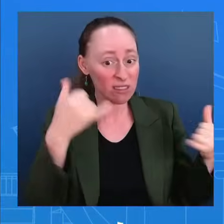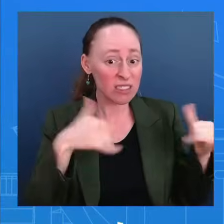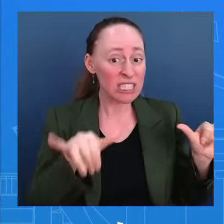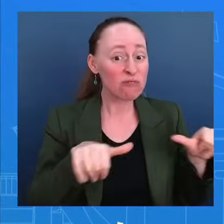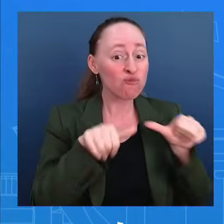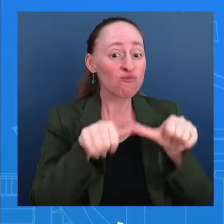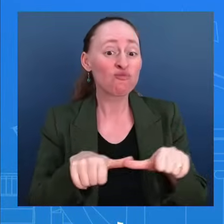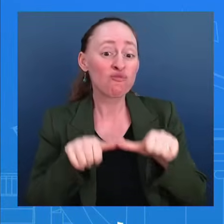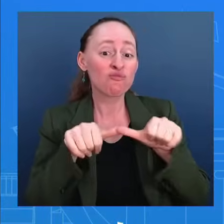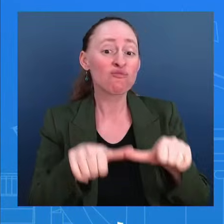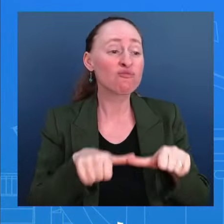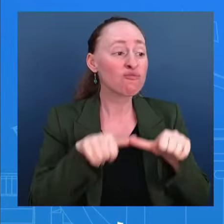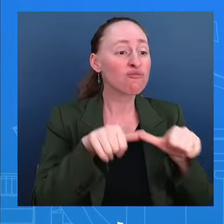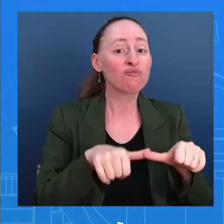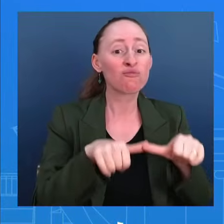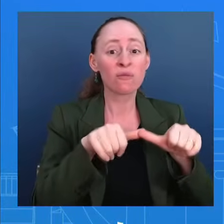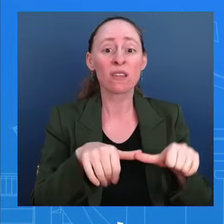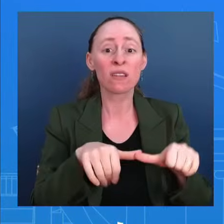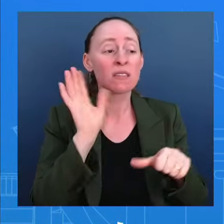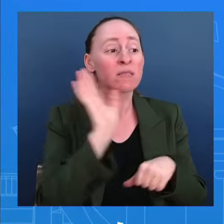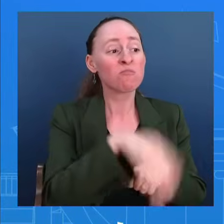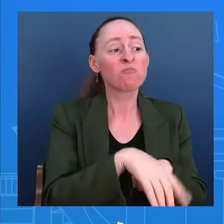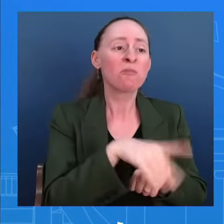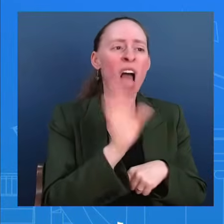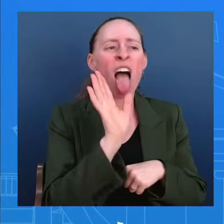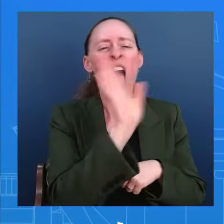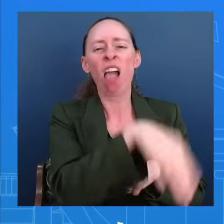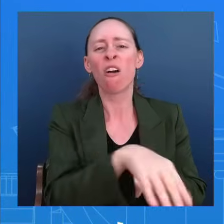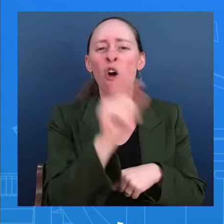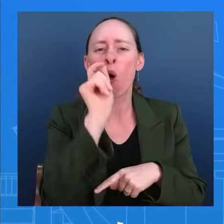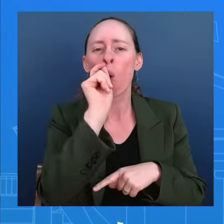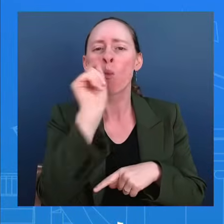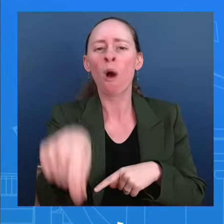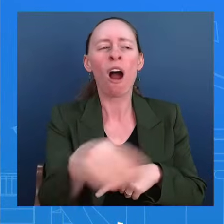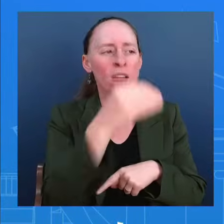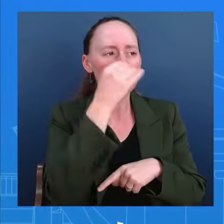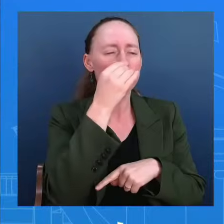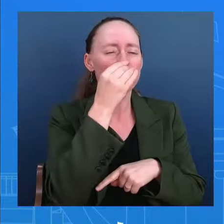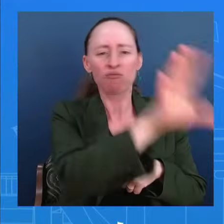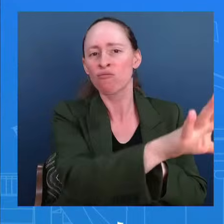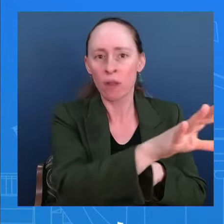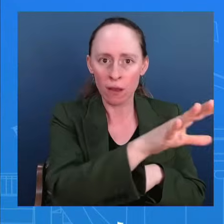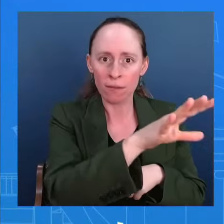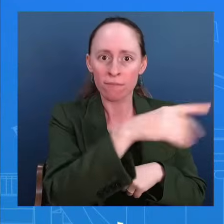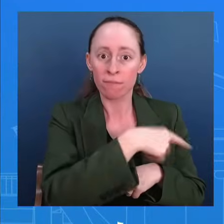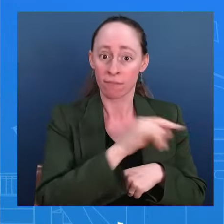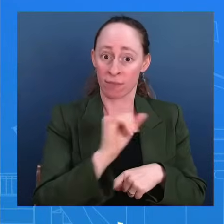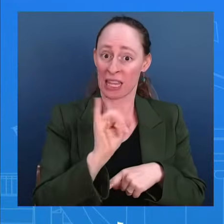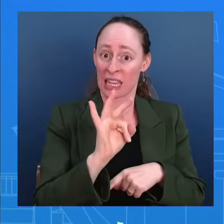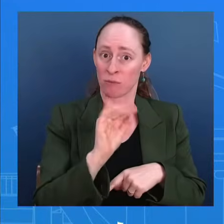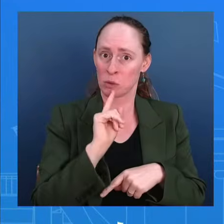to Ukraine to defend themselves against Russia's aggression. So, if true, it is concerning. But again, I want to be really clear,